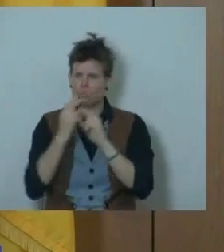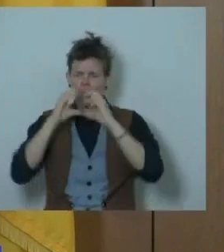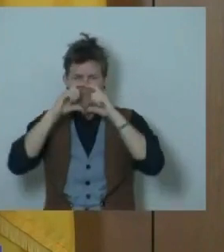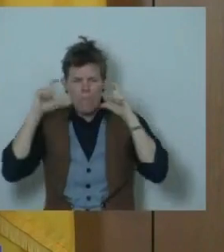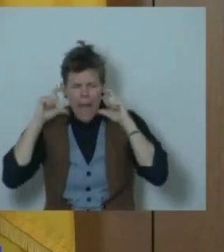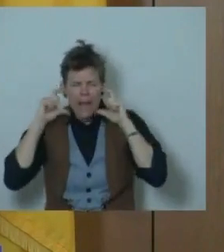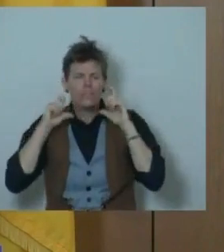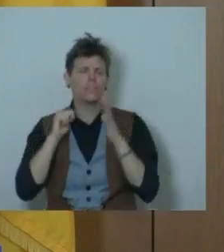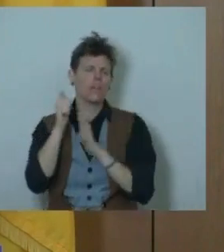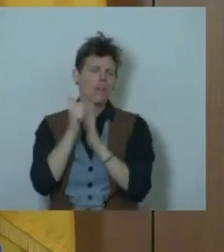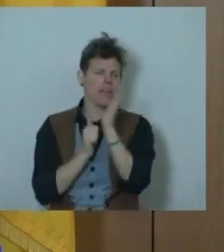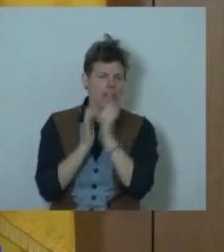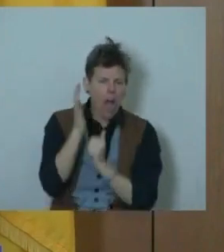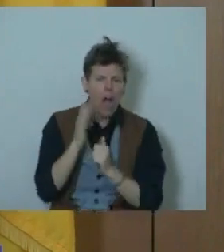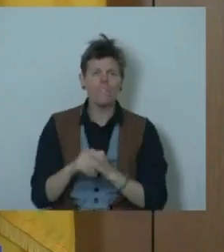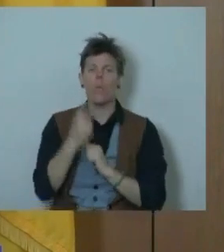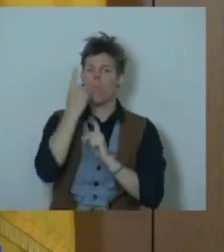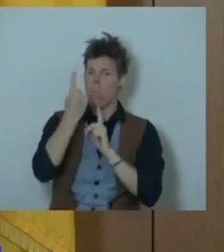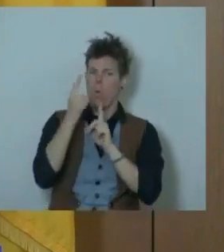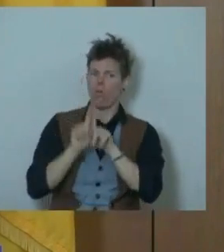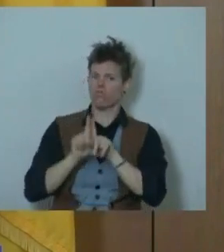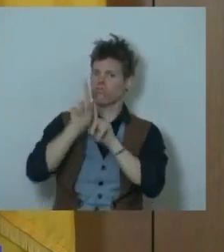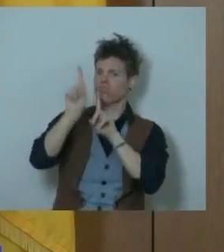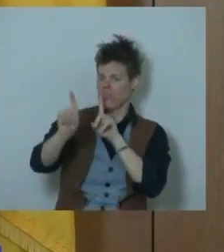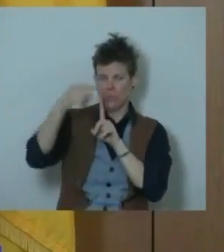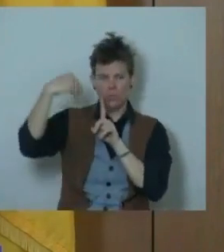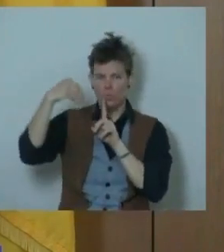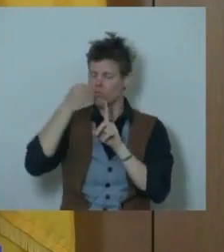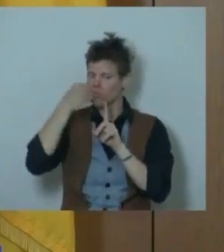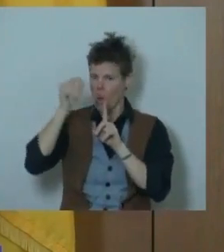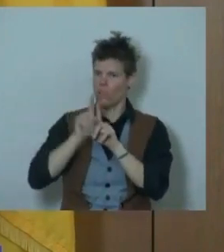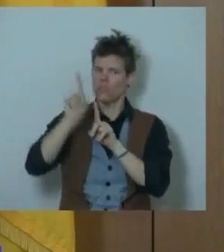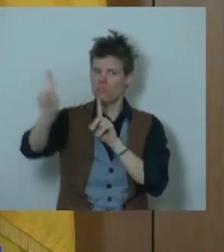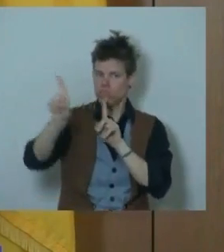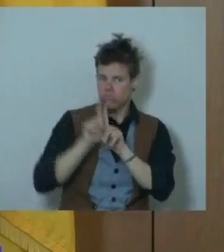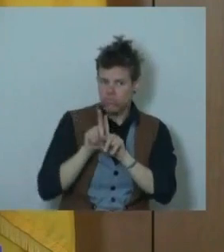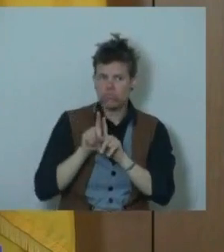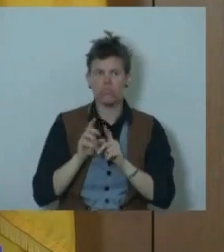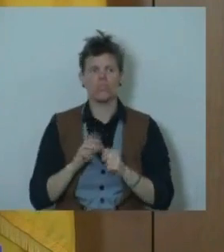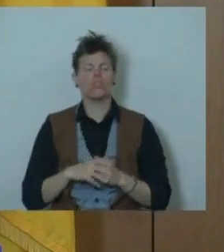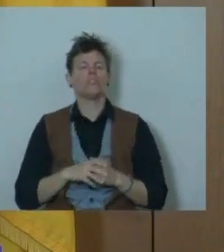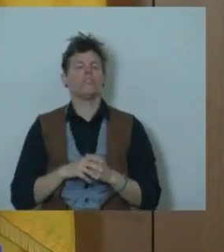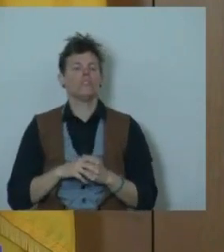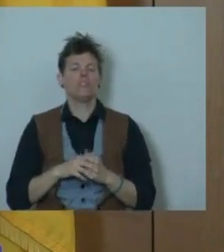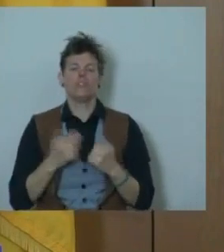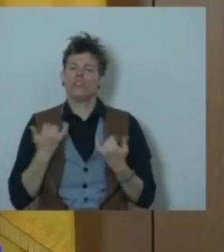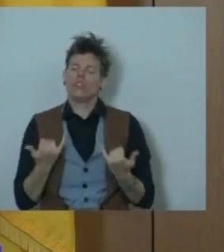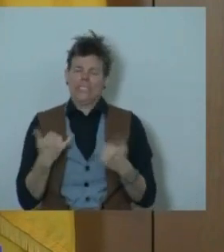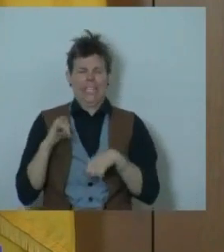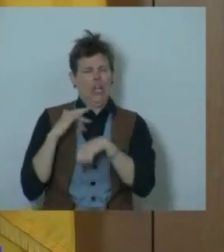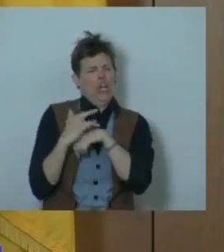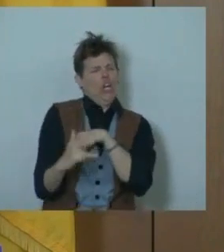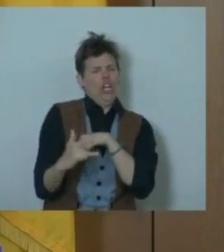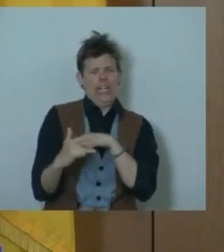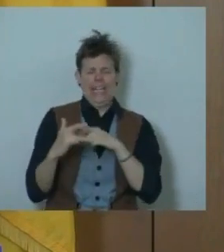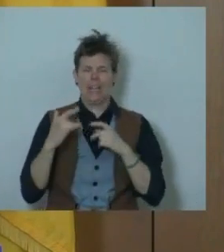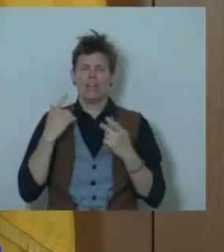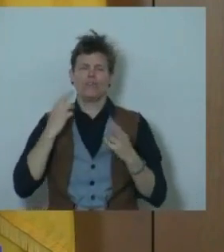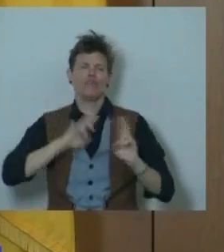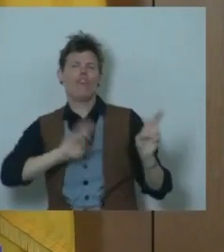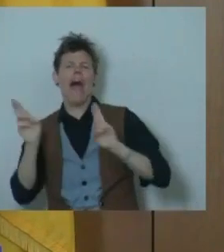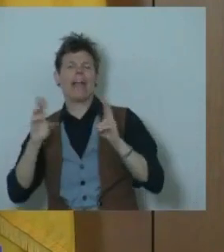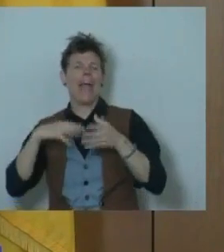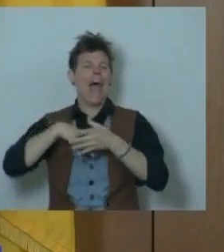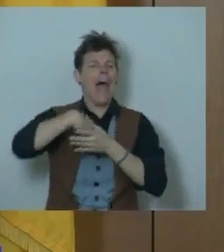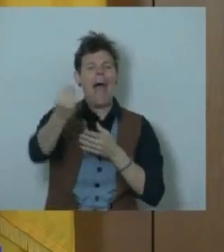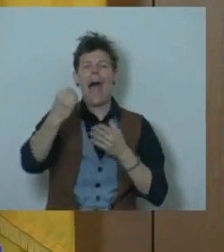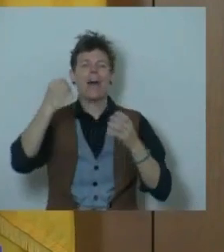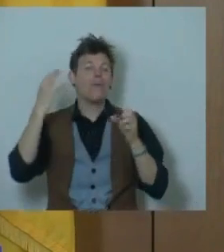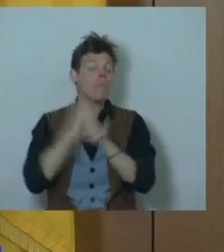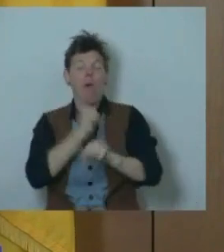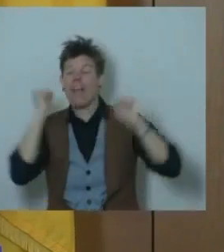I WANT YOU TO PRACTICE MASKS AND GLOVES IF YOU HAVE THEM WHEN ONE OF YOU NEEDS TO GO OUT TO THE GROCERY STORE.